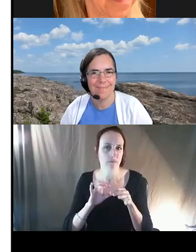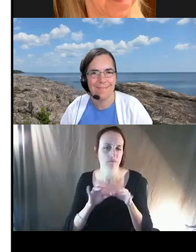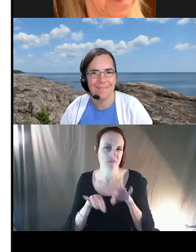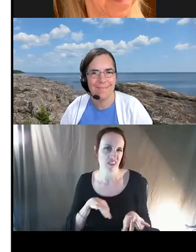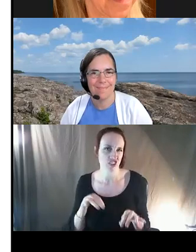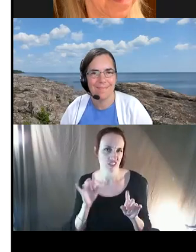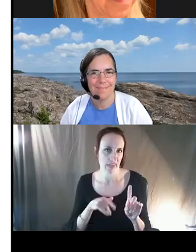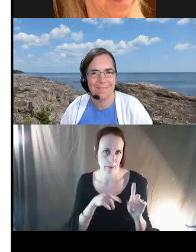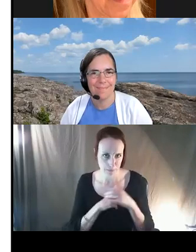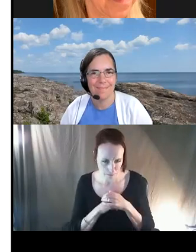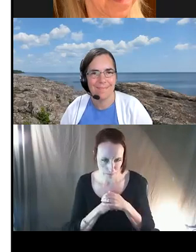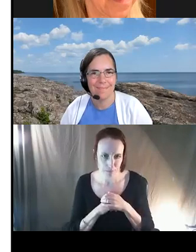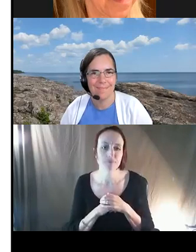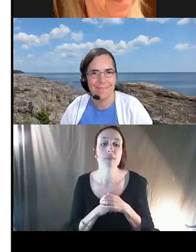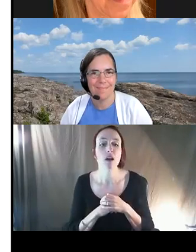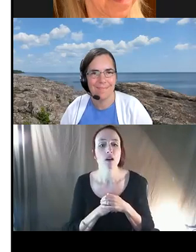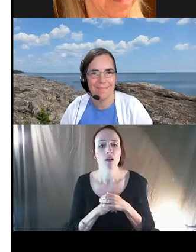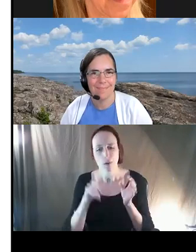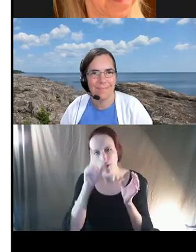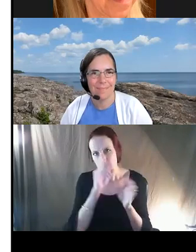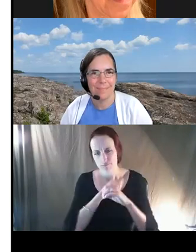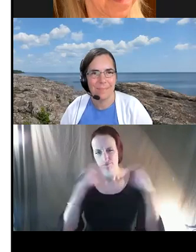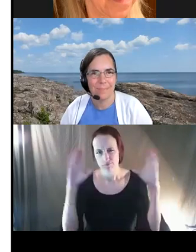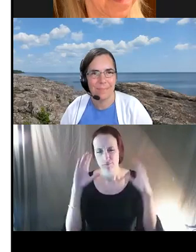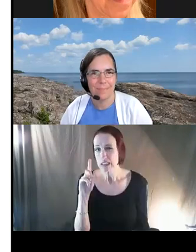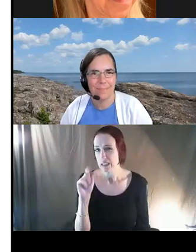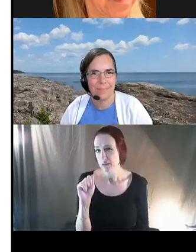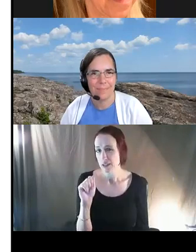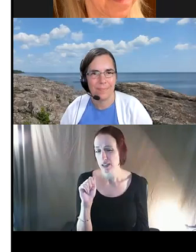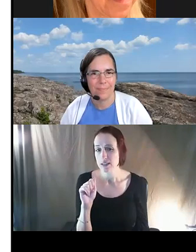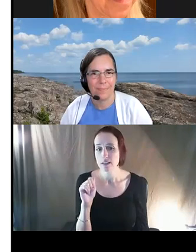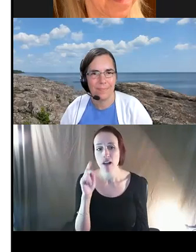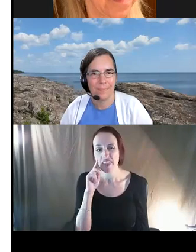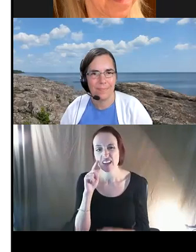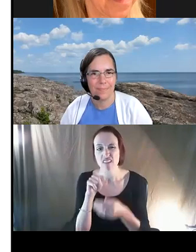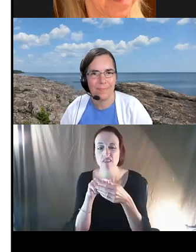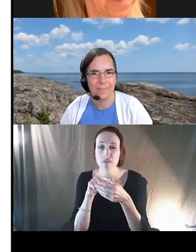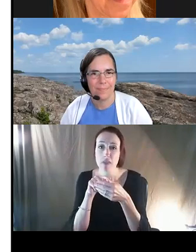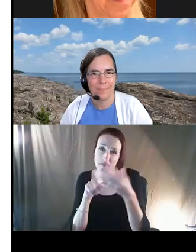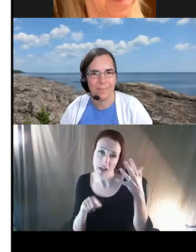And when we think about disabilities, I always think of five major disability types.